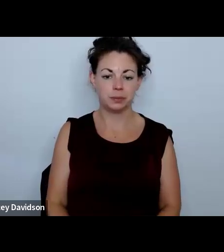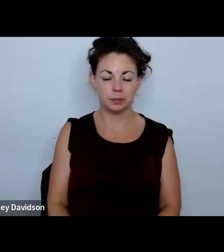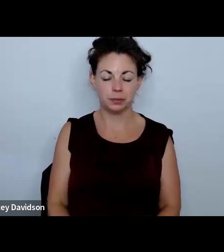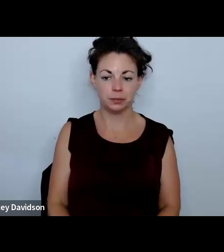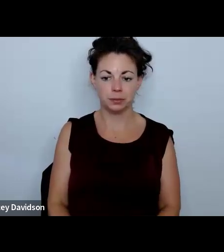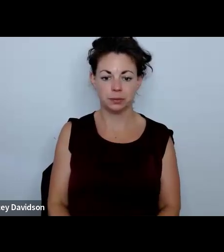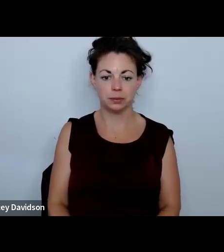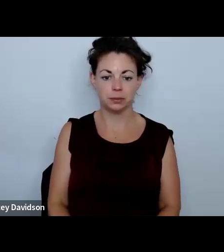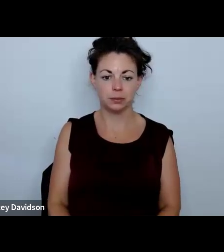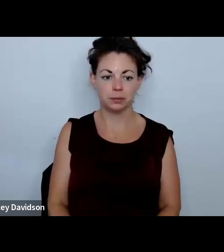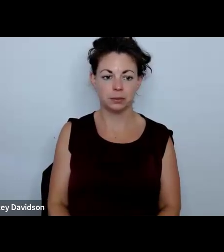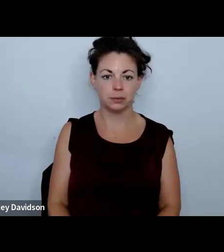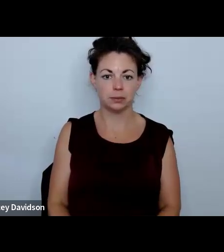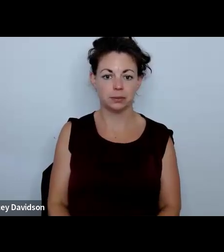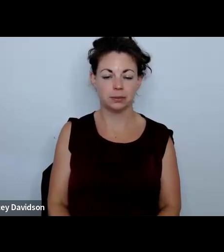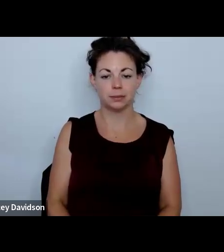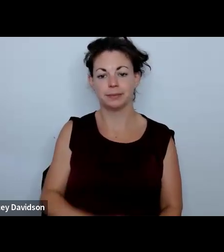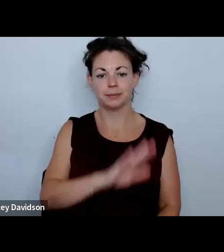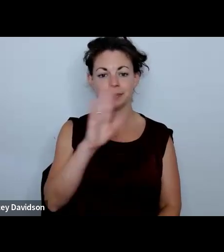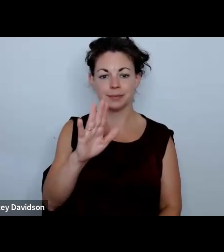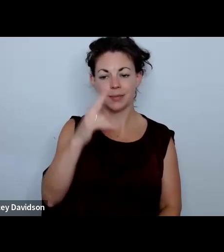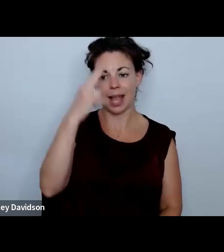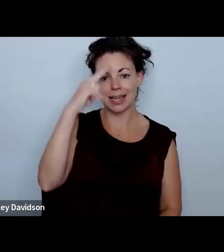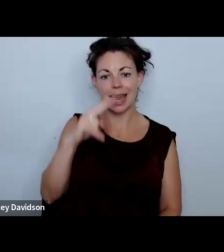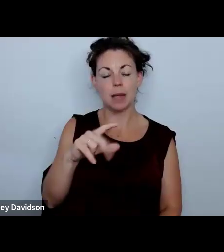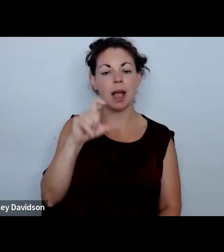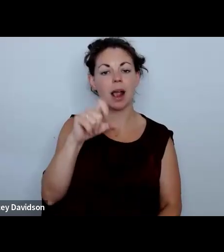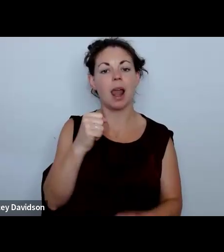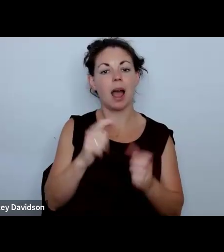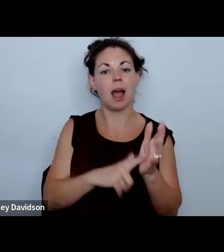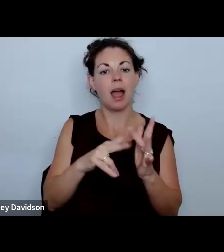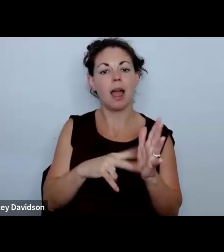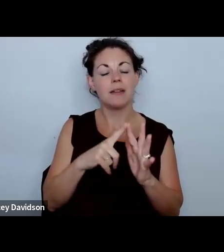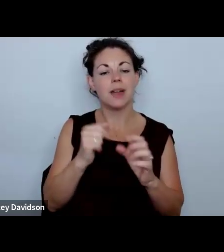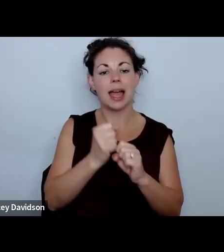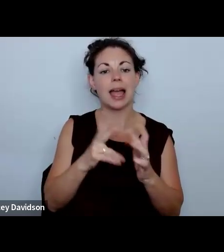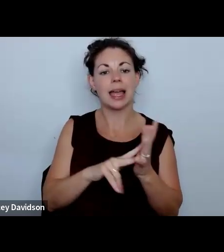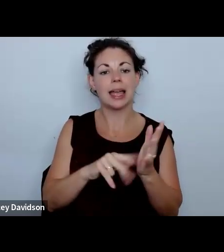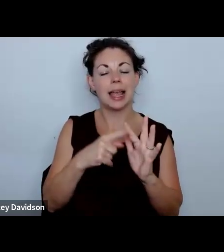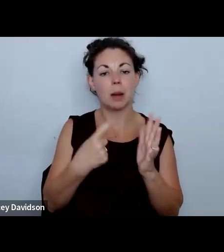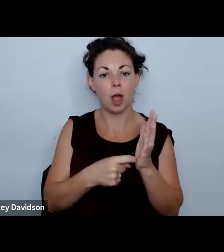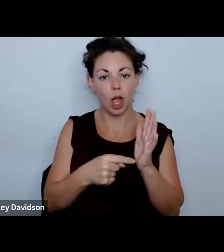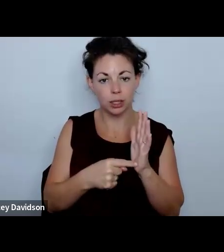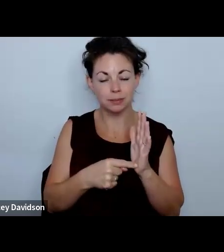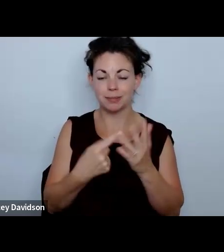in the accessibility team. I joined Policy Connect in 2019. Before then,